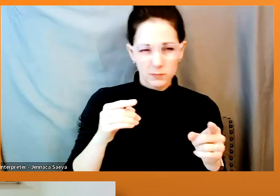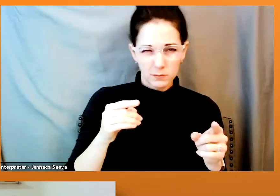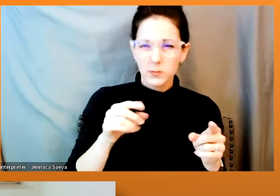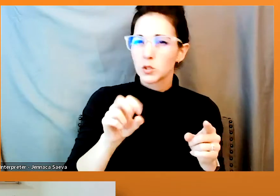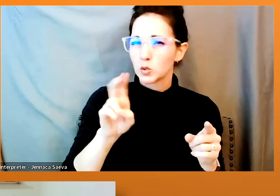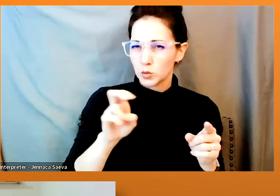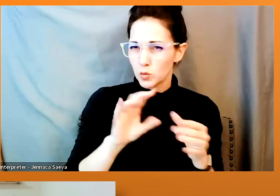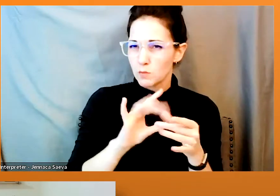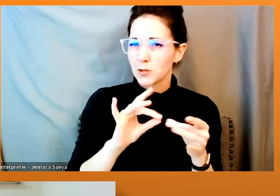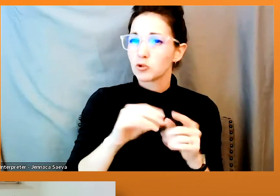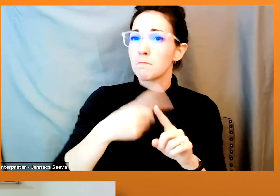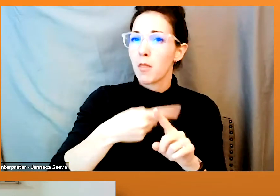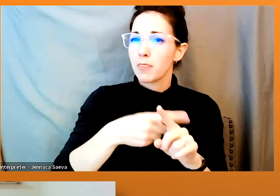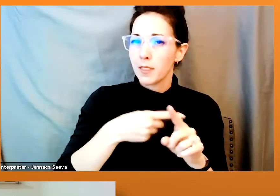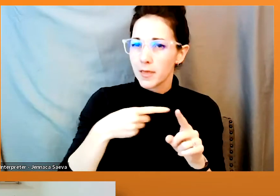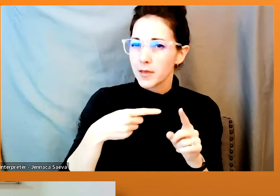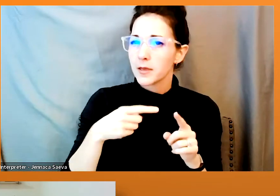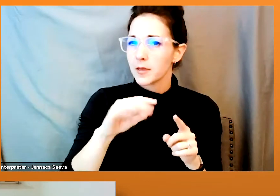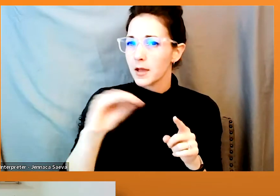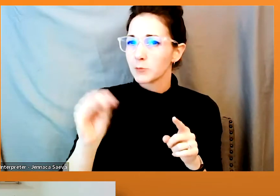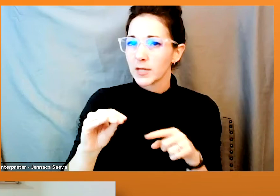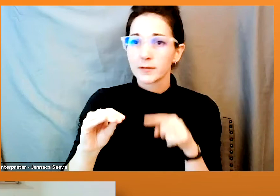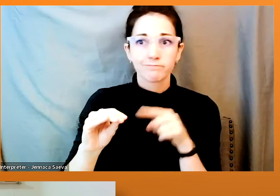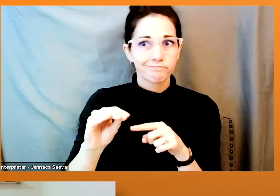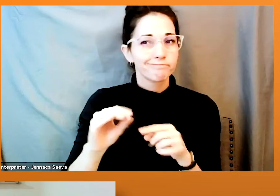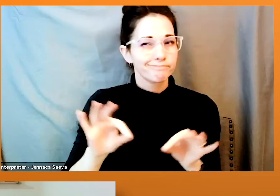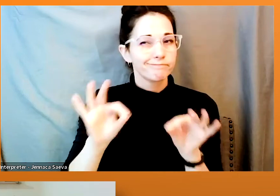as well as the monthly expenses, like Sue mentioned.